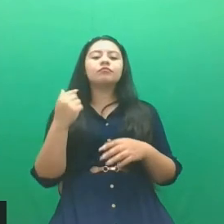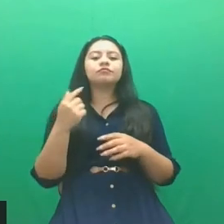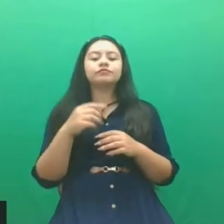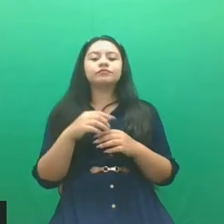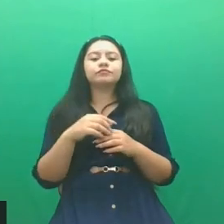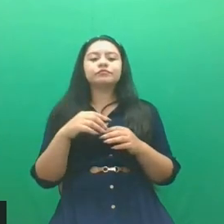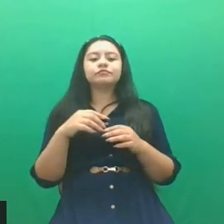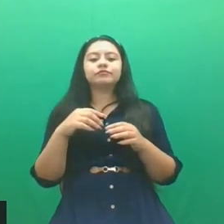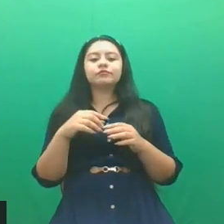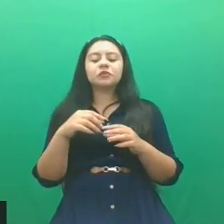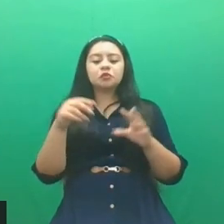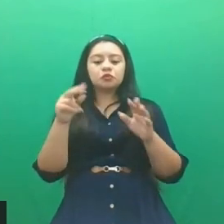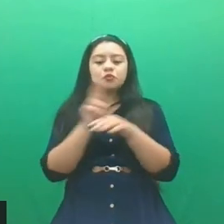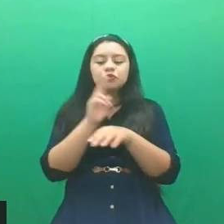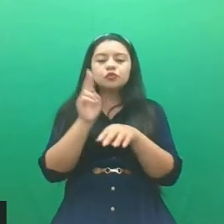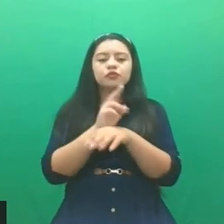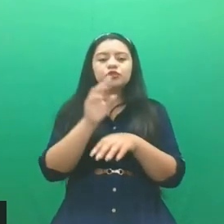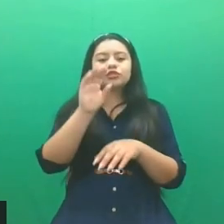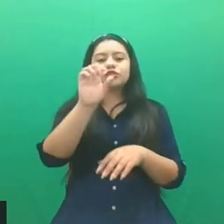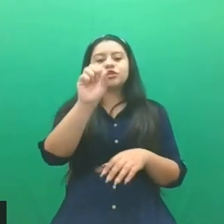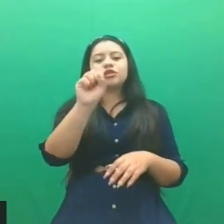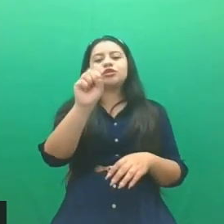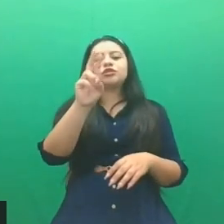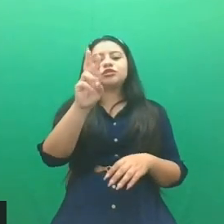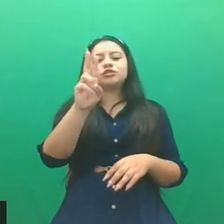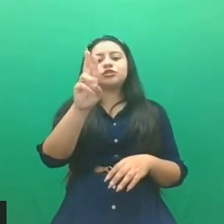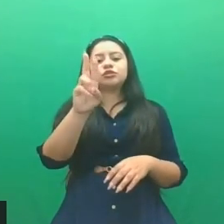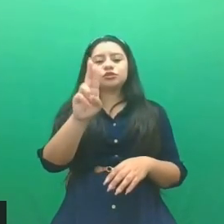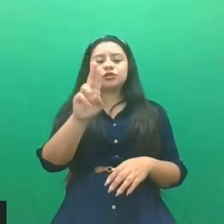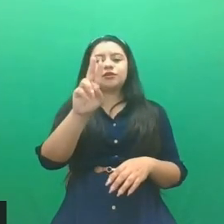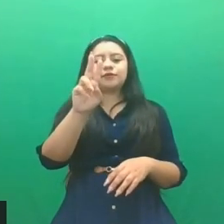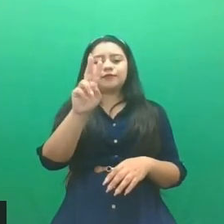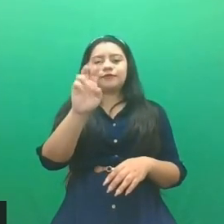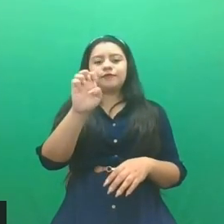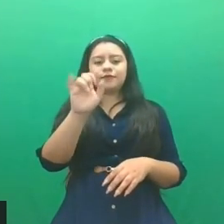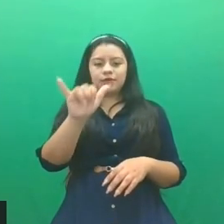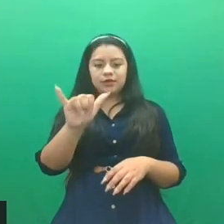Again visit the forum on the website. You'll have to create a login, but once you're in there,